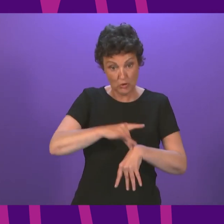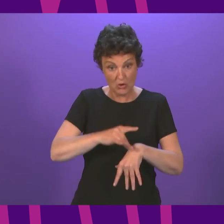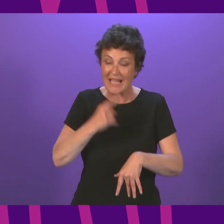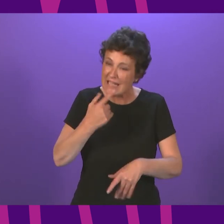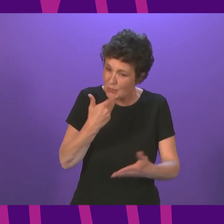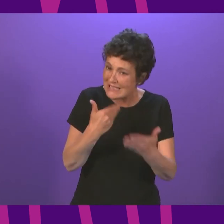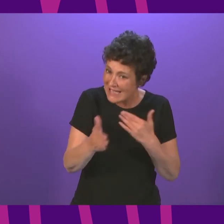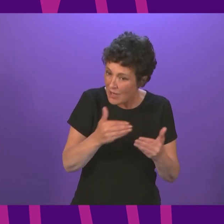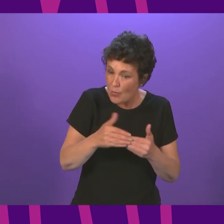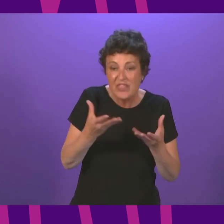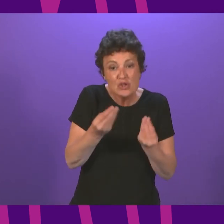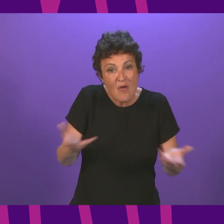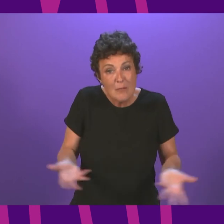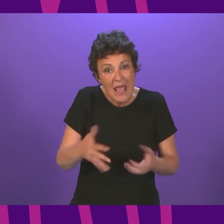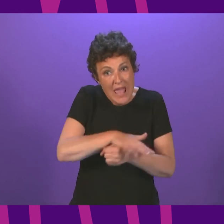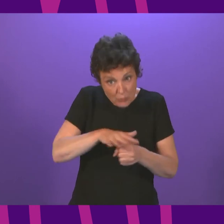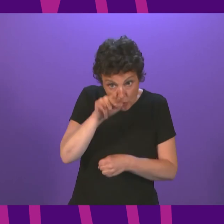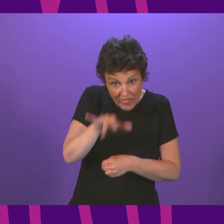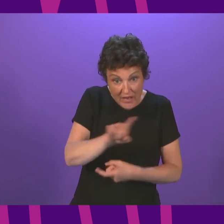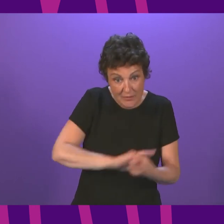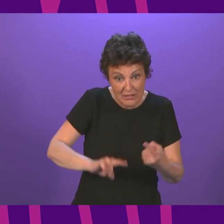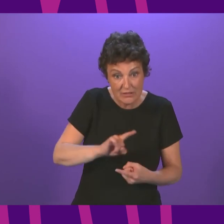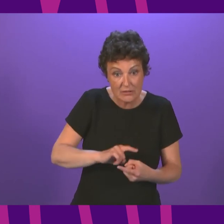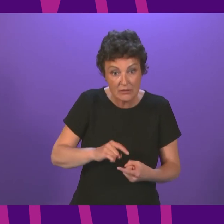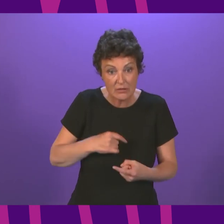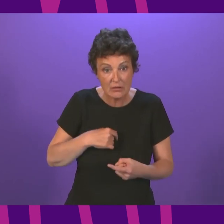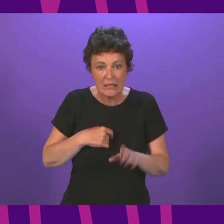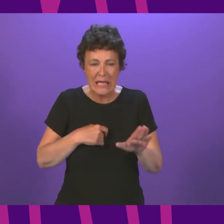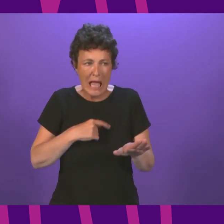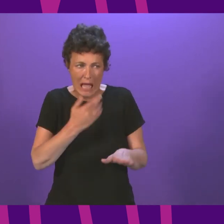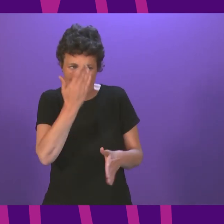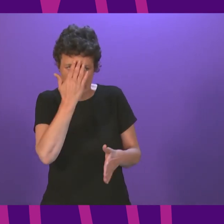this week demonstrates that the problem has not deserted us in any shape or form.